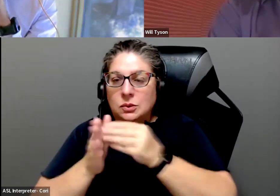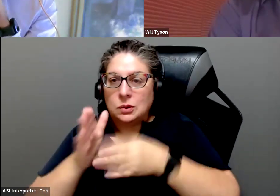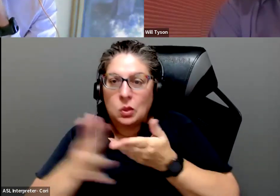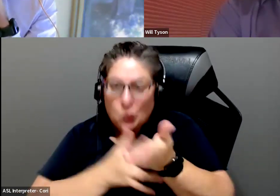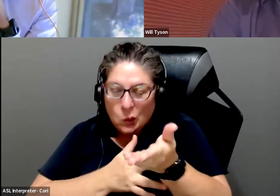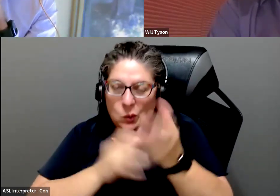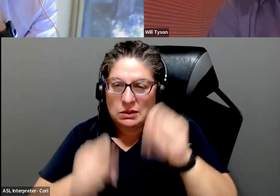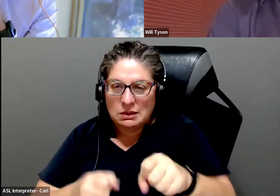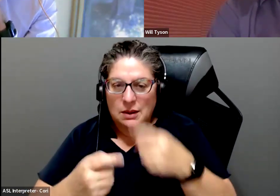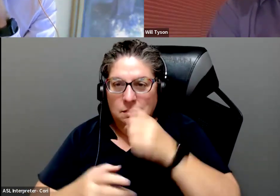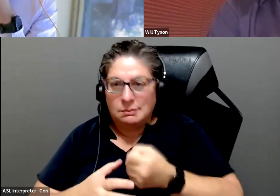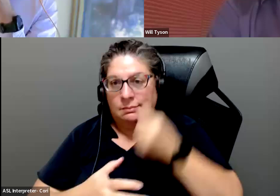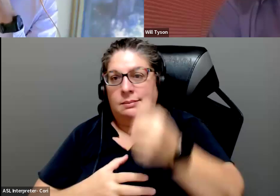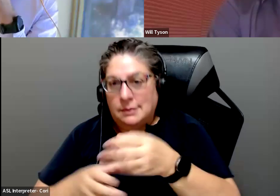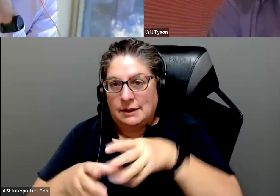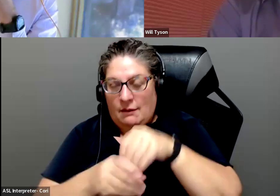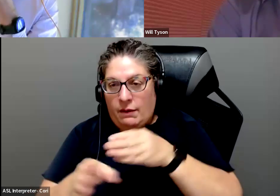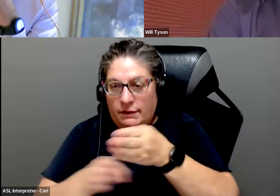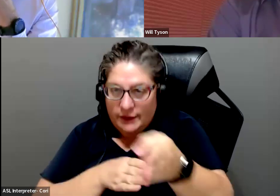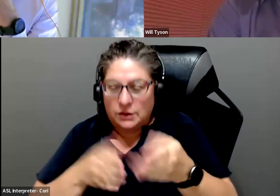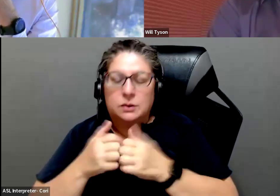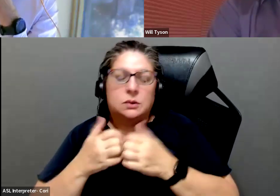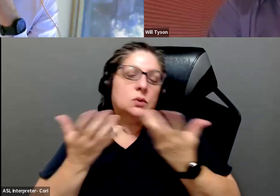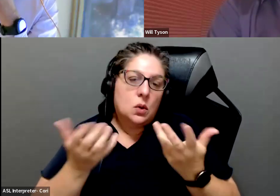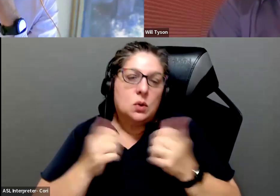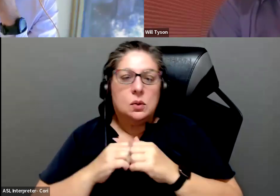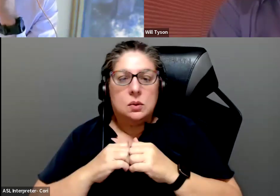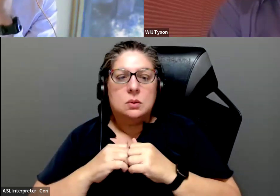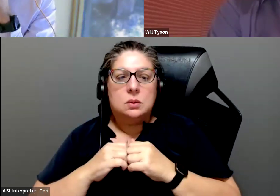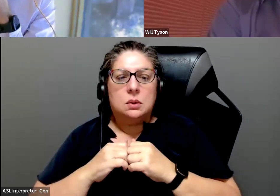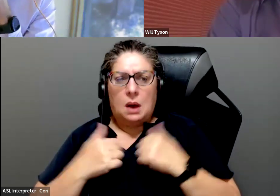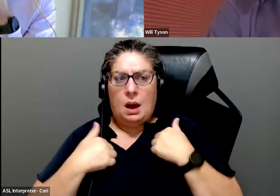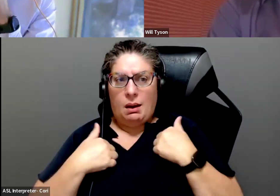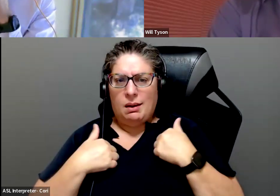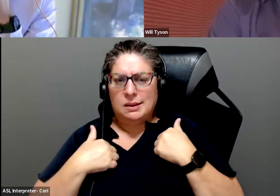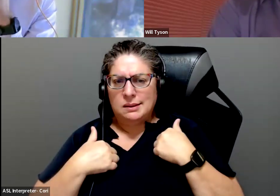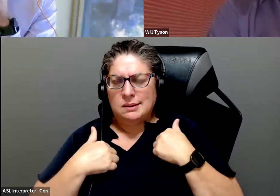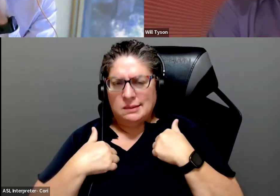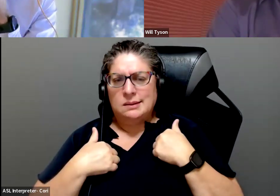To get into these fields. In a lot of ways, I am quite similar